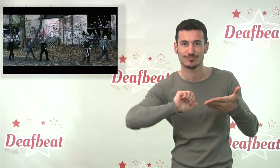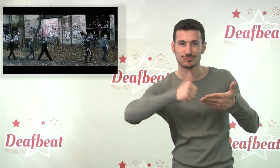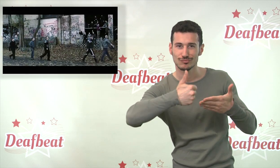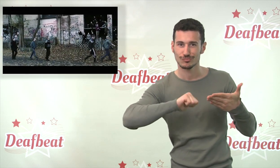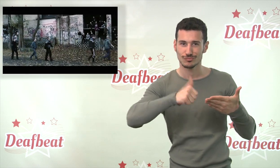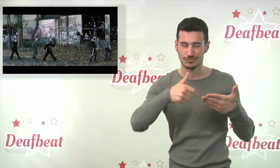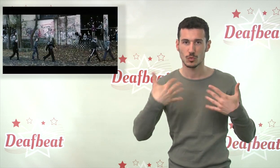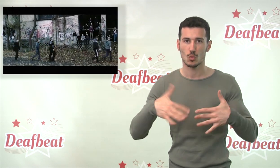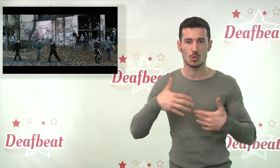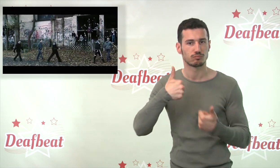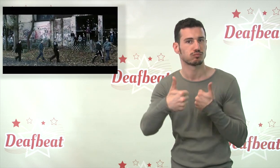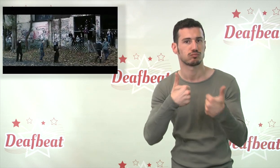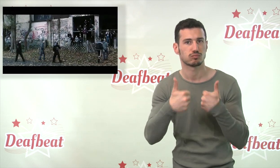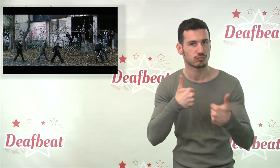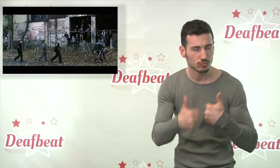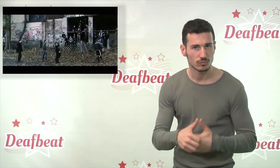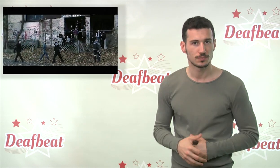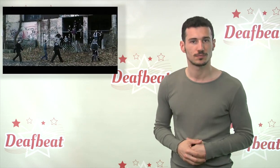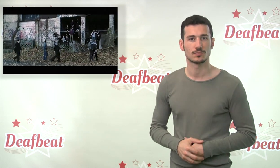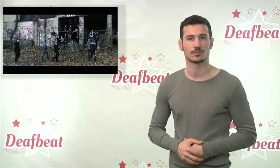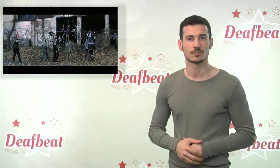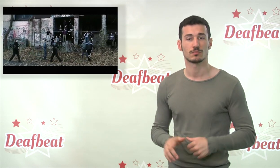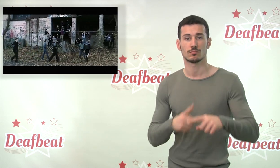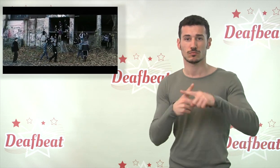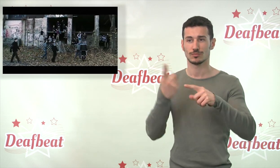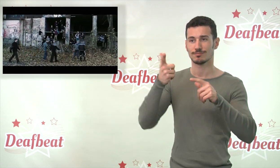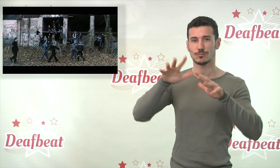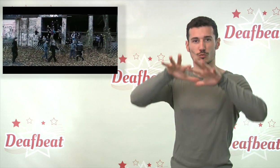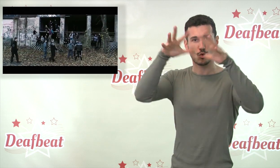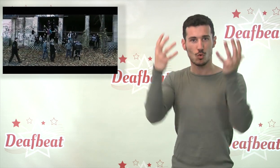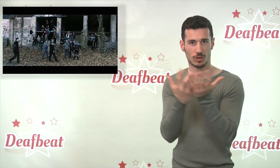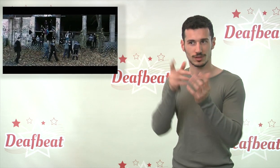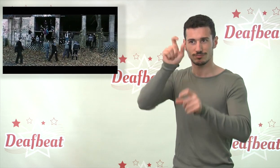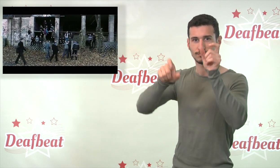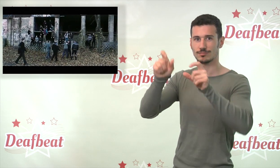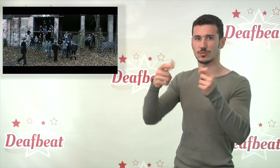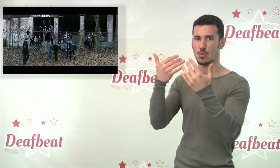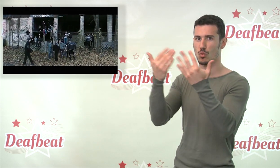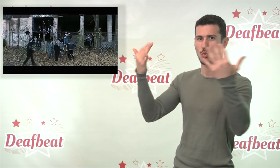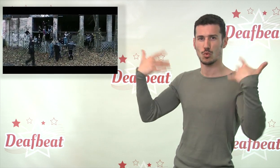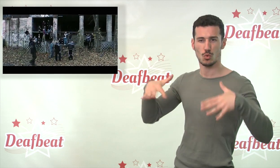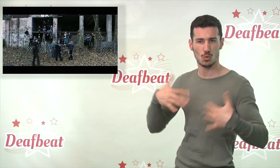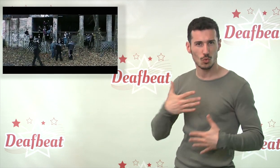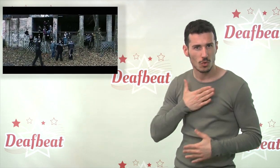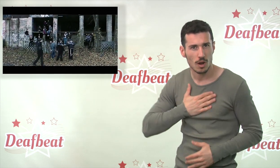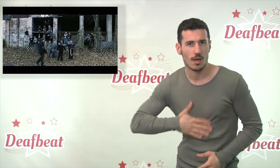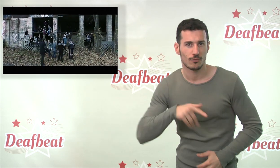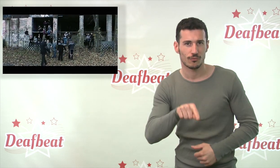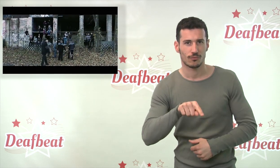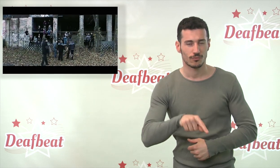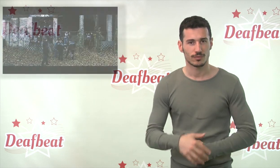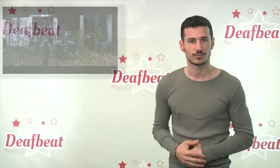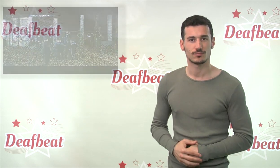loved by critics and audiences all over the world.